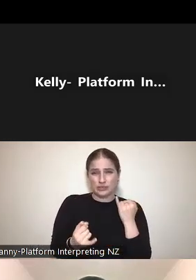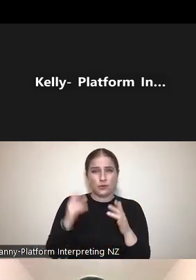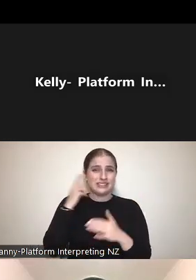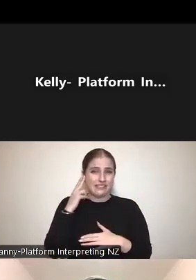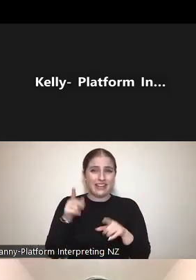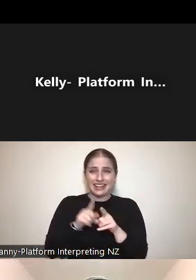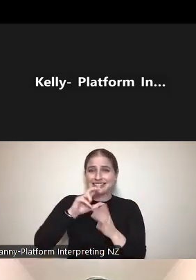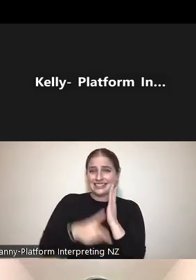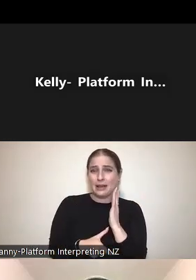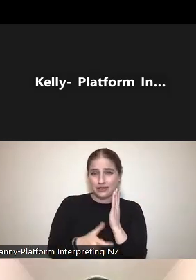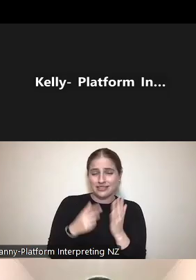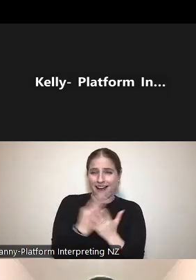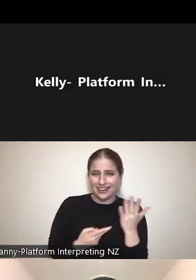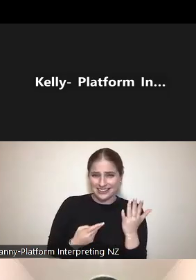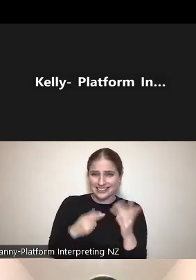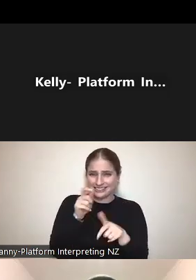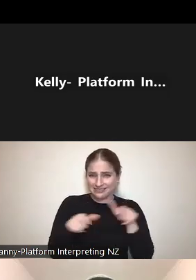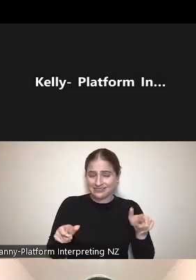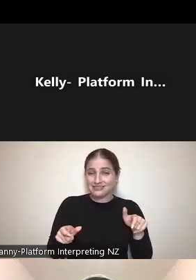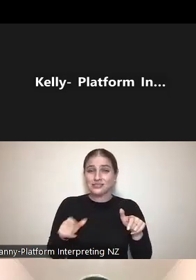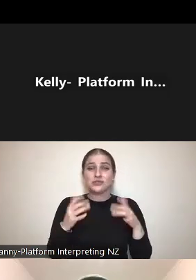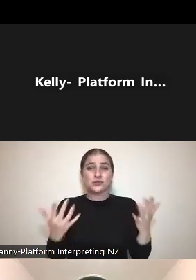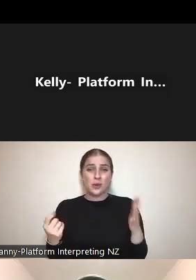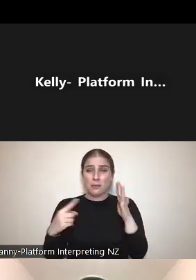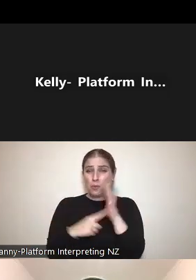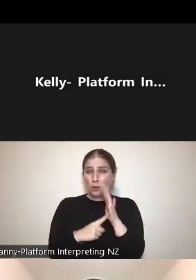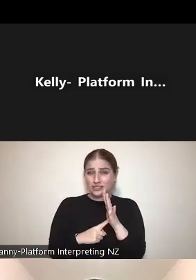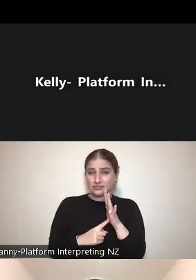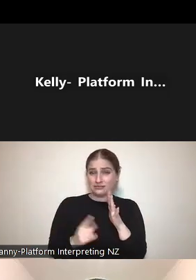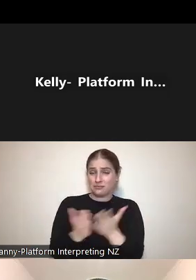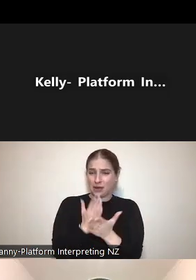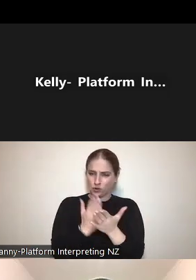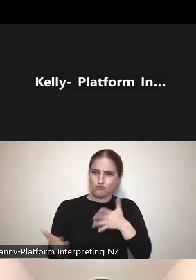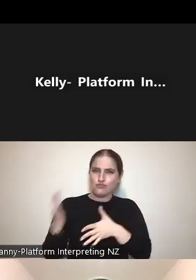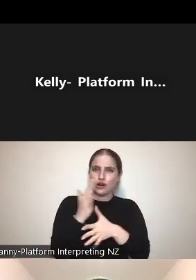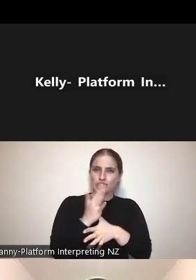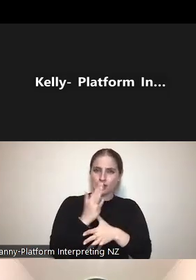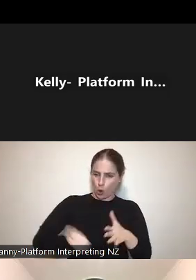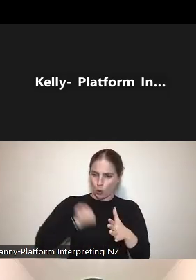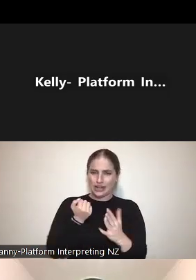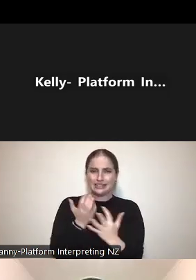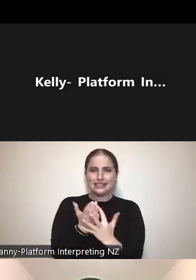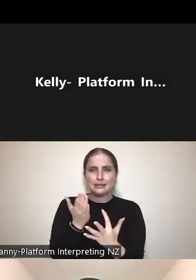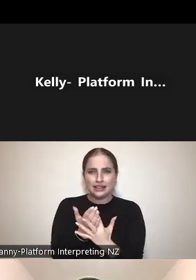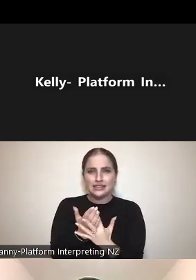remember to prioritize your own accessibility. Make sure make sure that you have support where